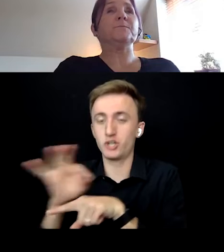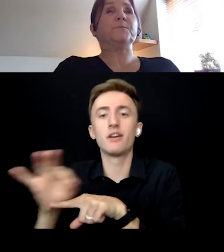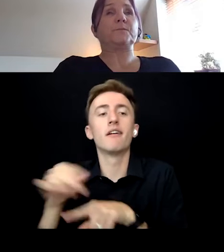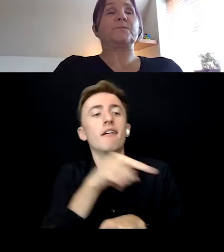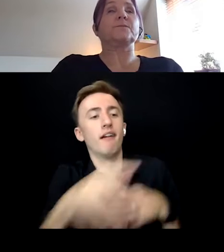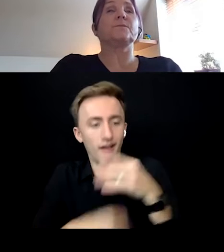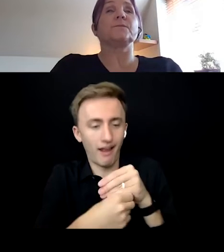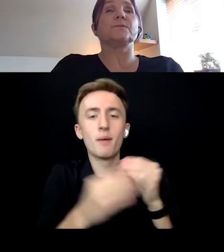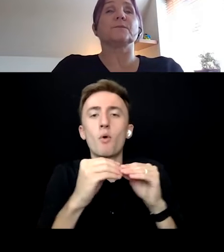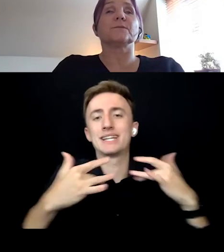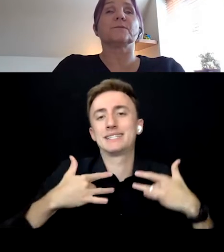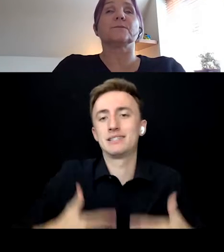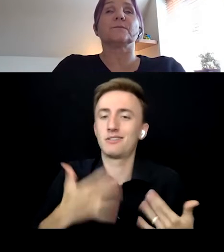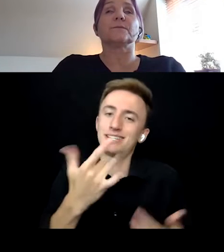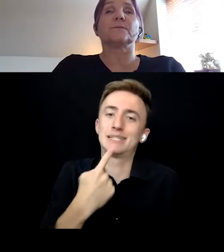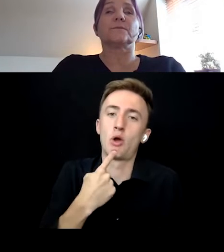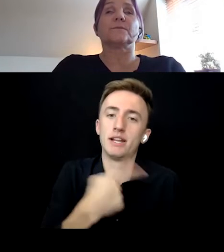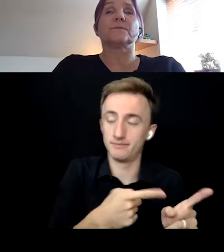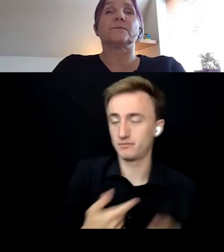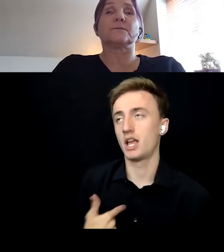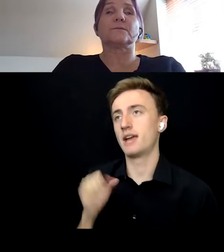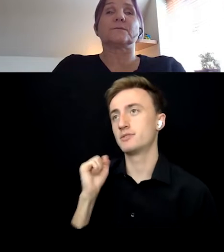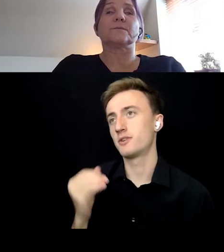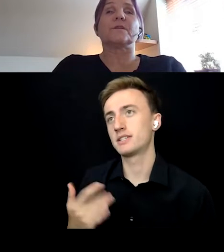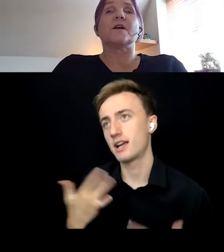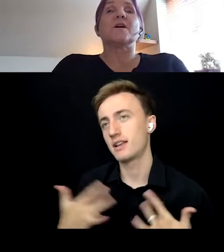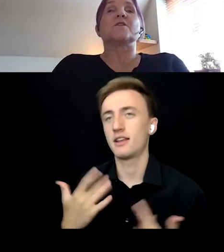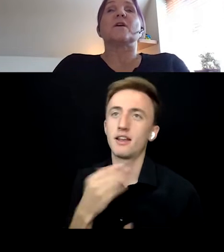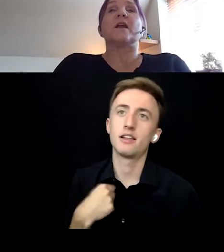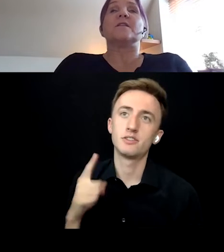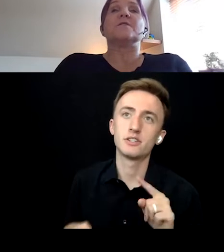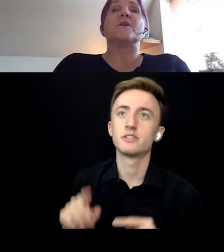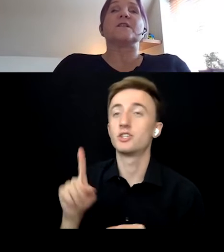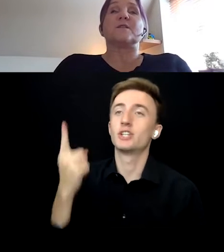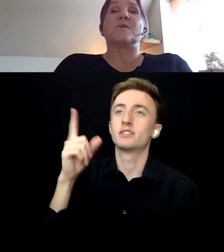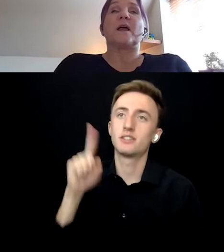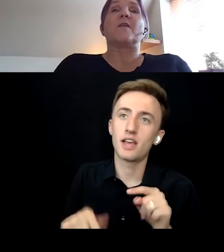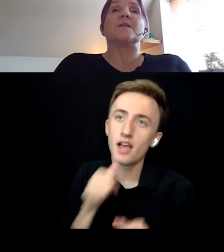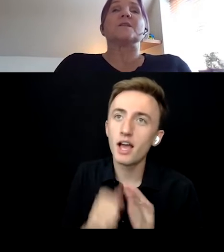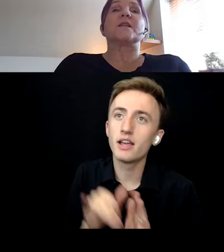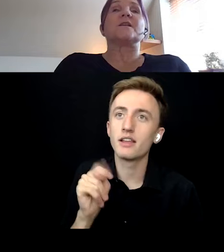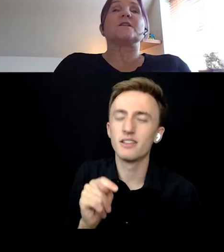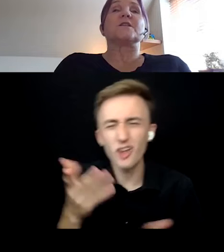I'm so excited and I just can't hide it. >> Leonie: These very simple elements that